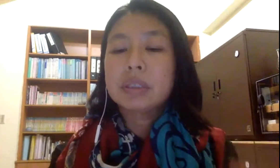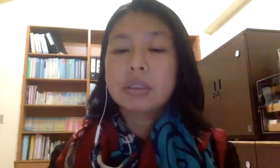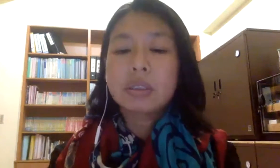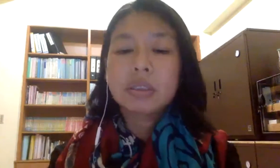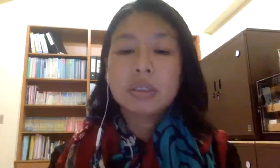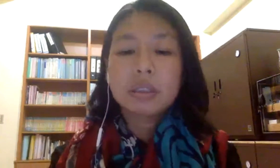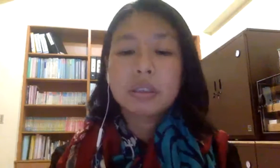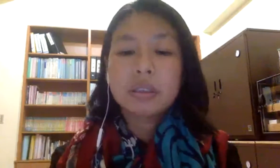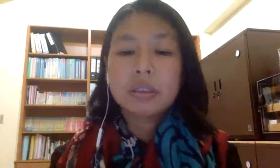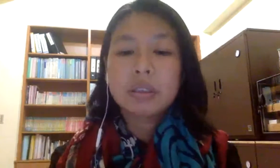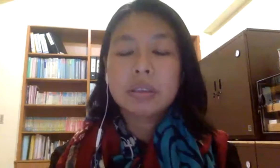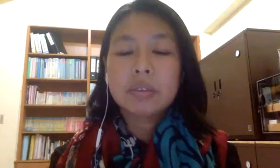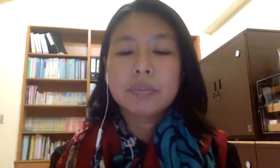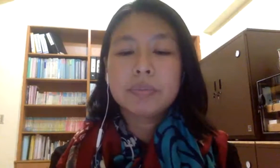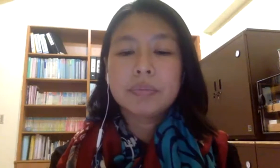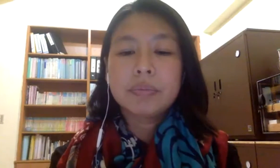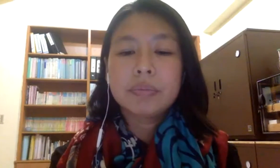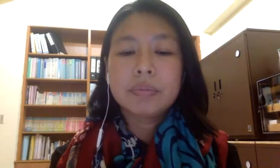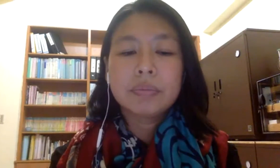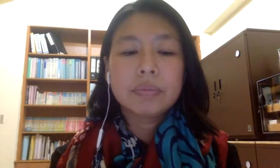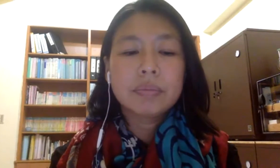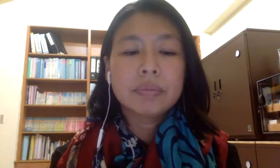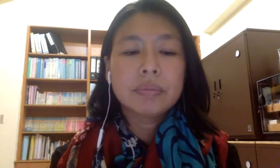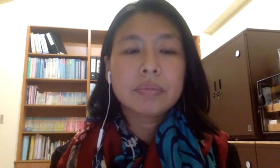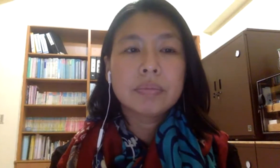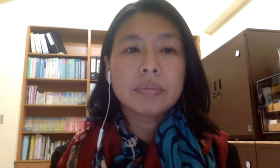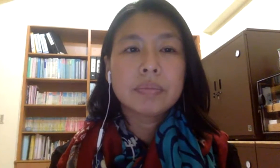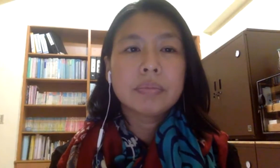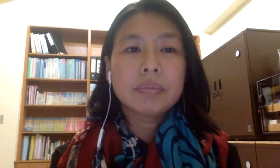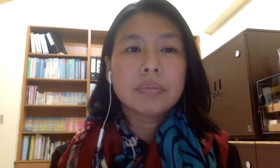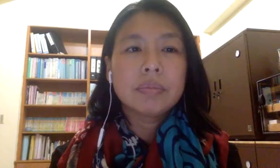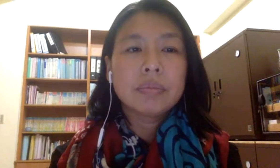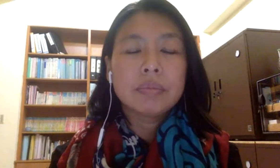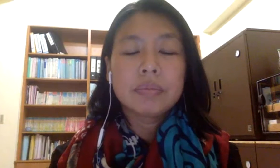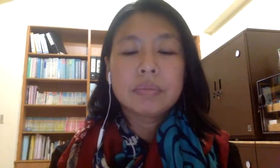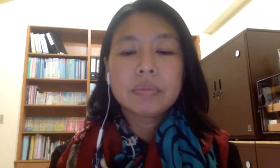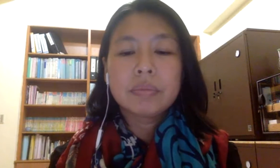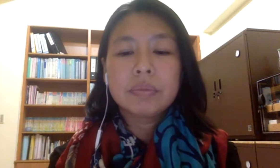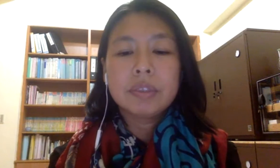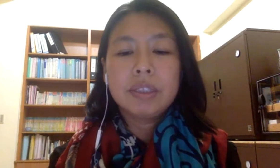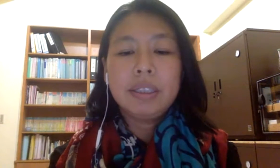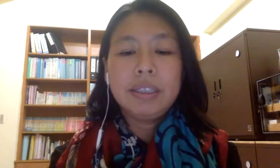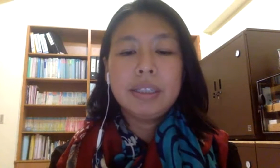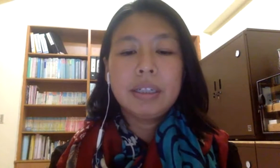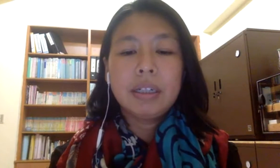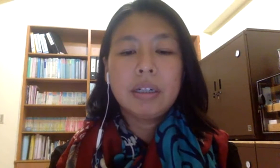And then you can just maybe start also this introduction, and just David